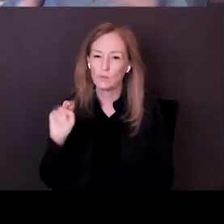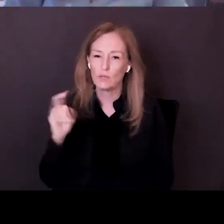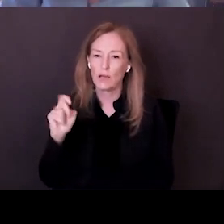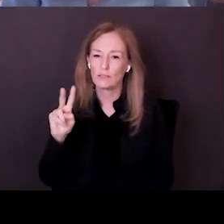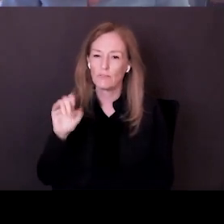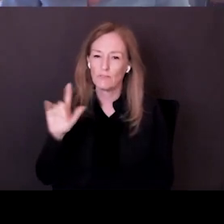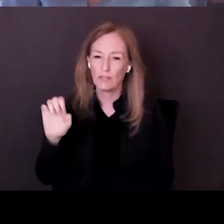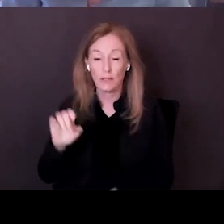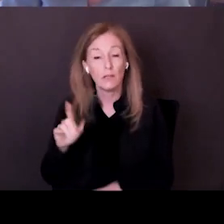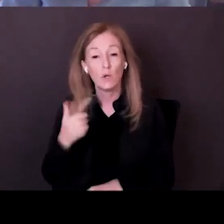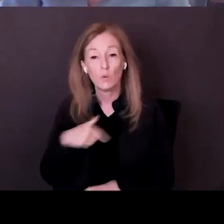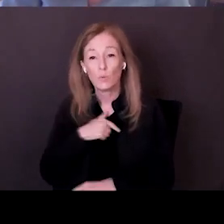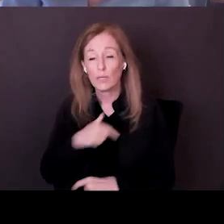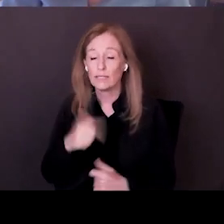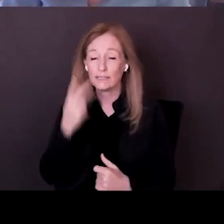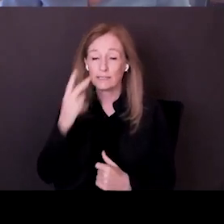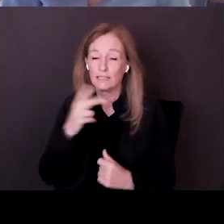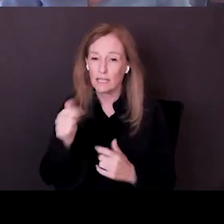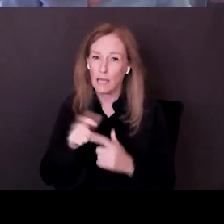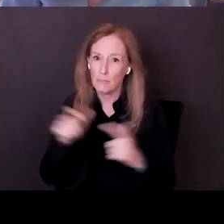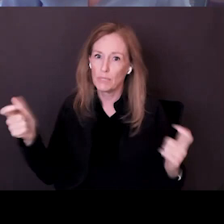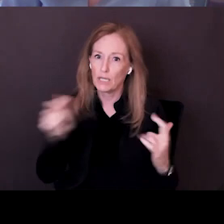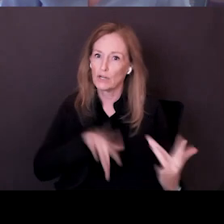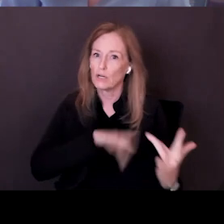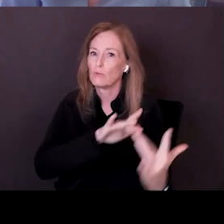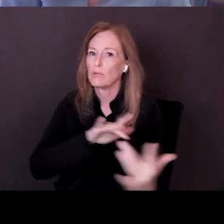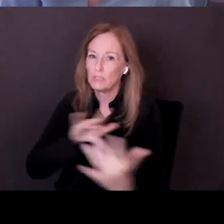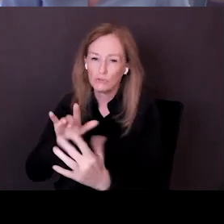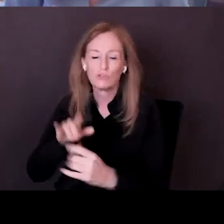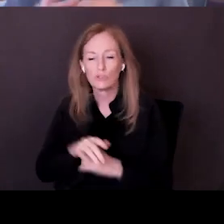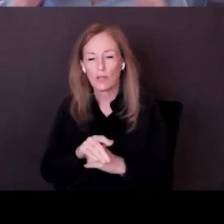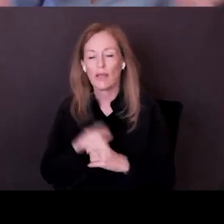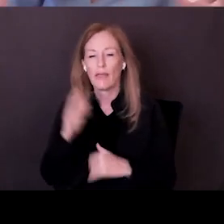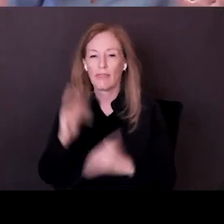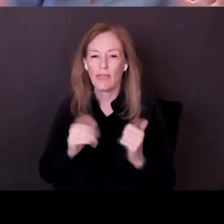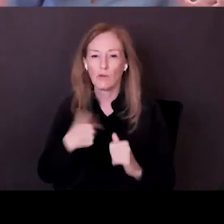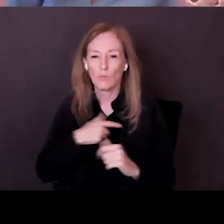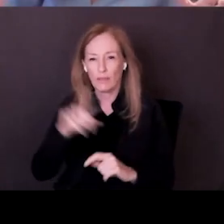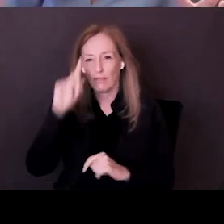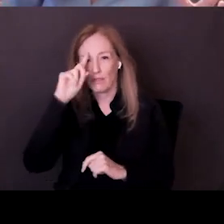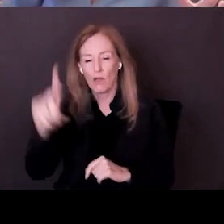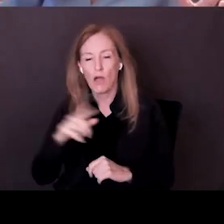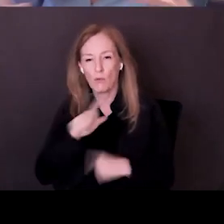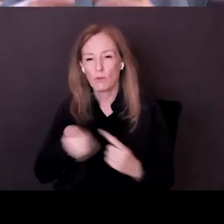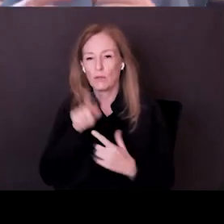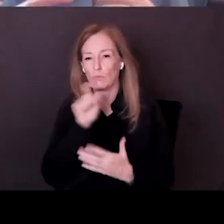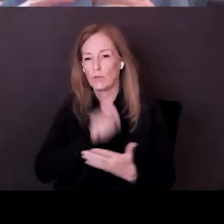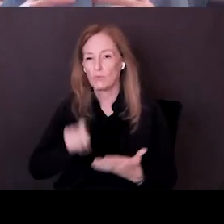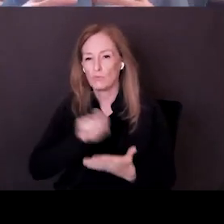THAN WE PLANNED TO WHEN WE WROTE BOTH OF THESE GRANTS. SERVING 24 COUNTIES IS MEANING THAT FAMILIES ARE WILLING TO GET